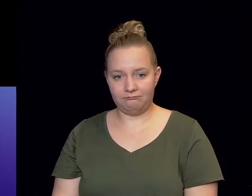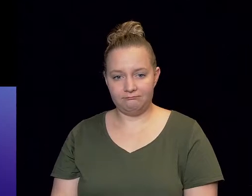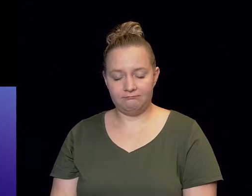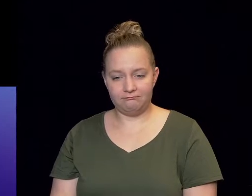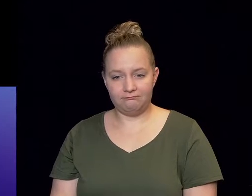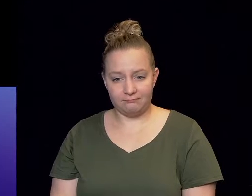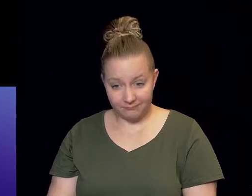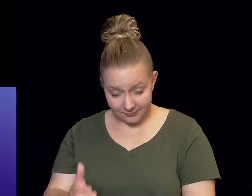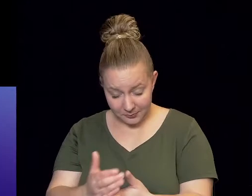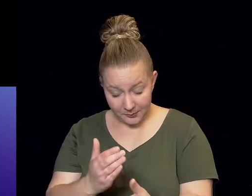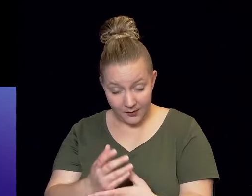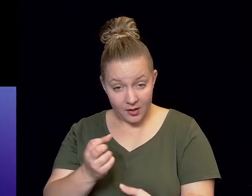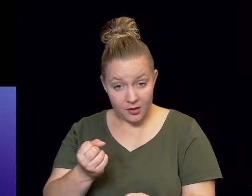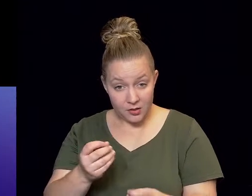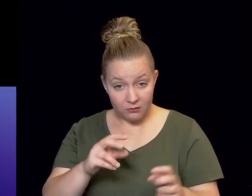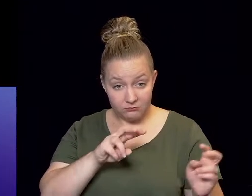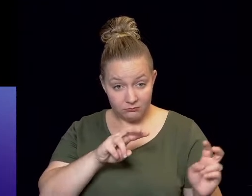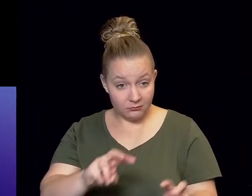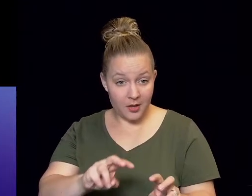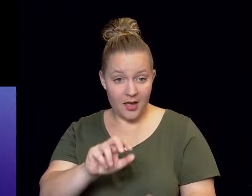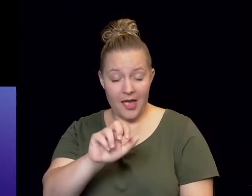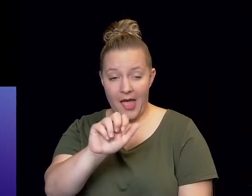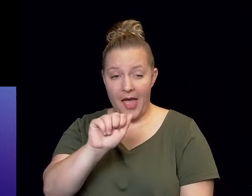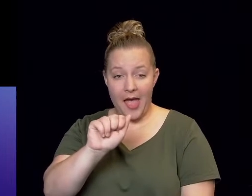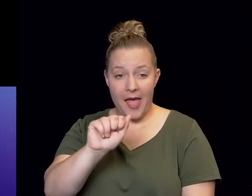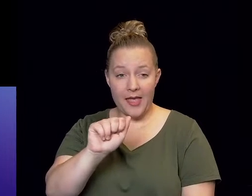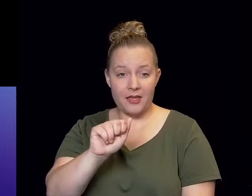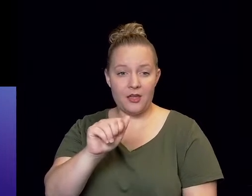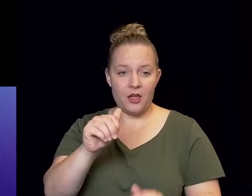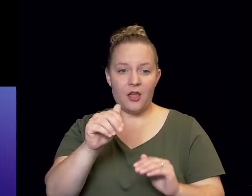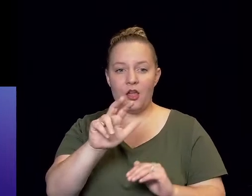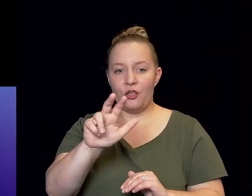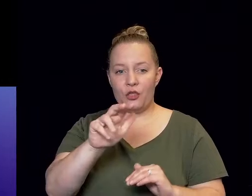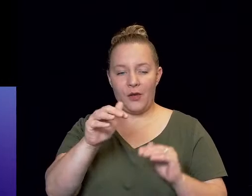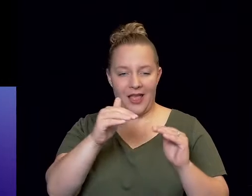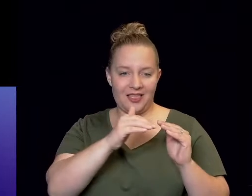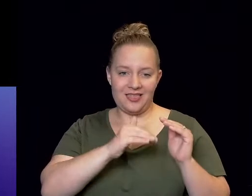All right so, let's take a look, a. 3 less than. Remember, 3 less than something else means I need